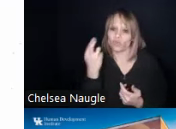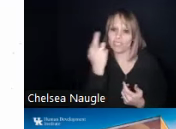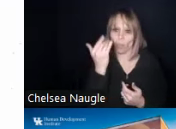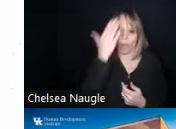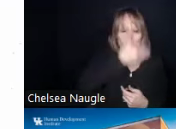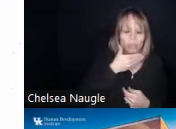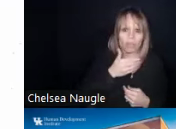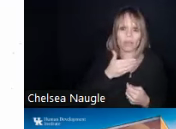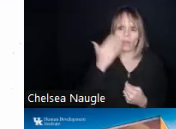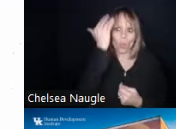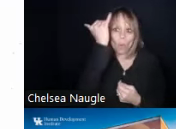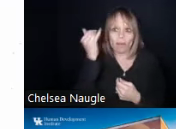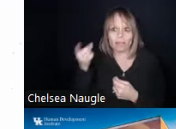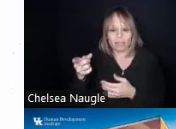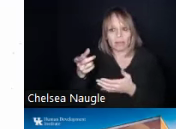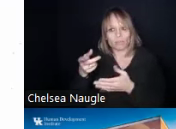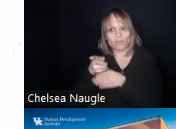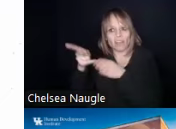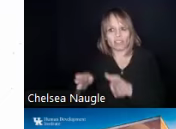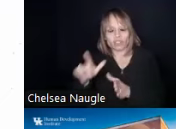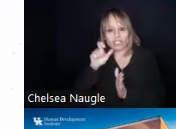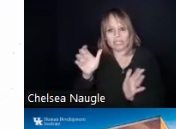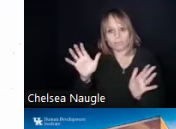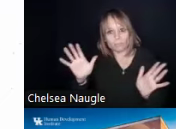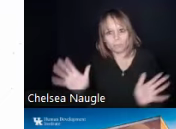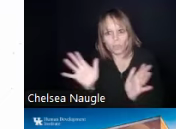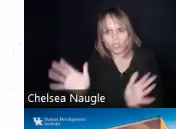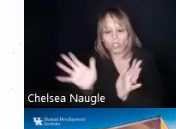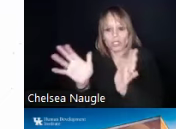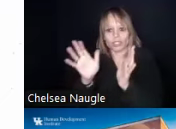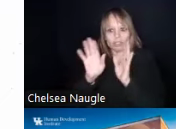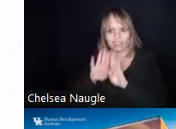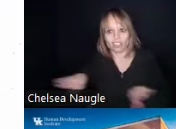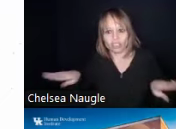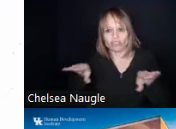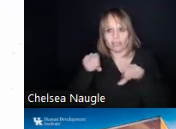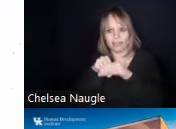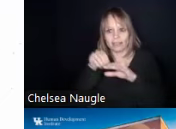them they didn't push the child in the uh evaluations and in some of their activities physically hard enough for